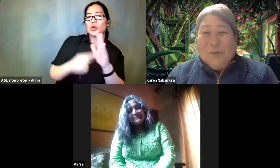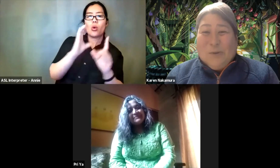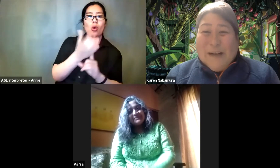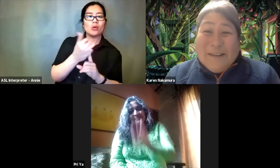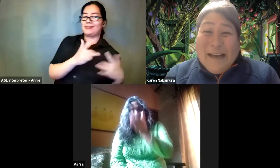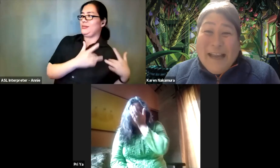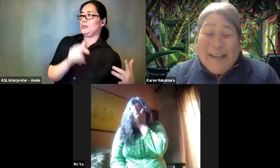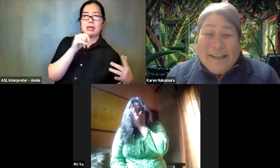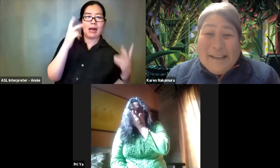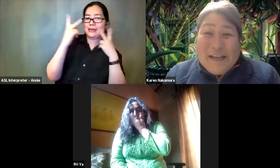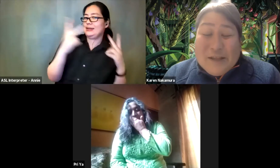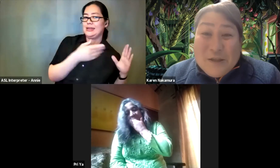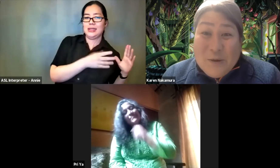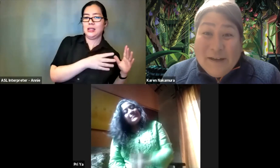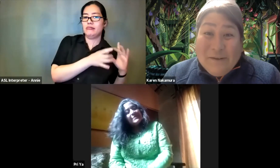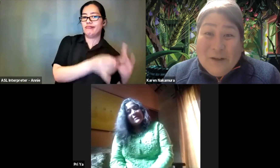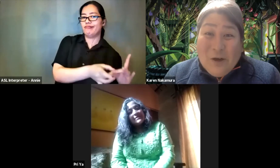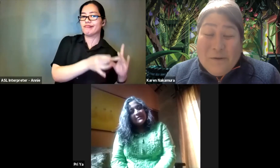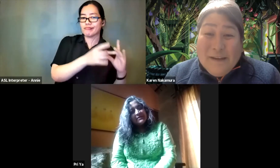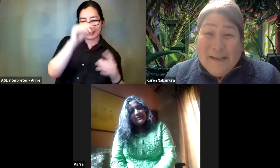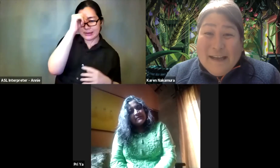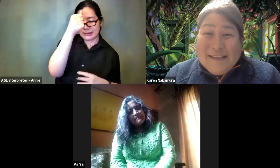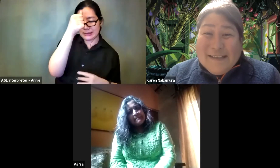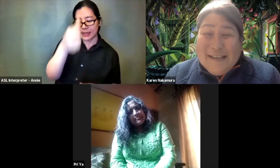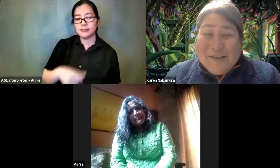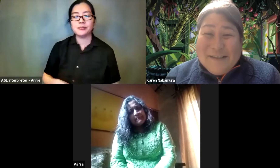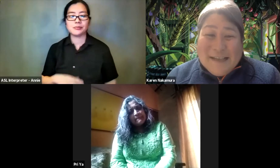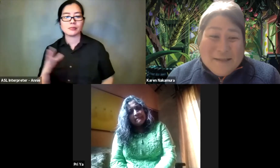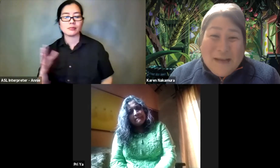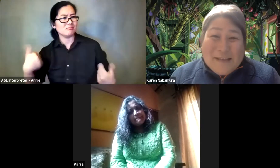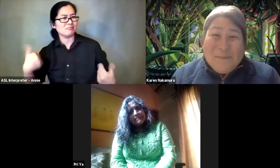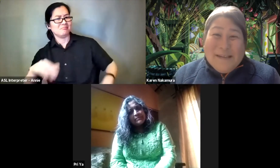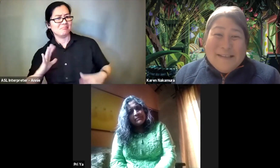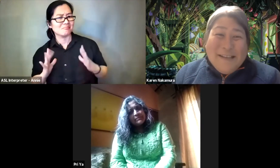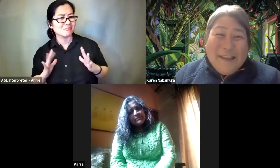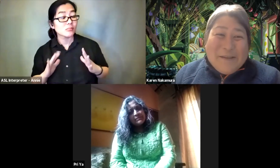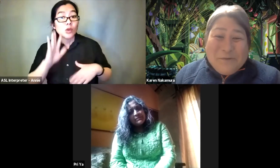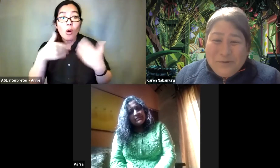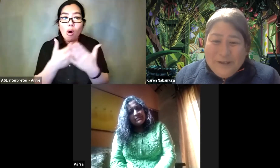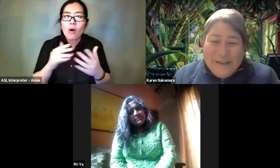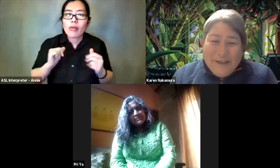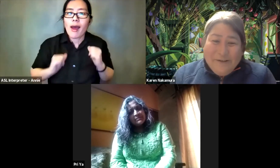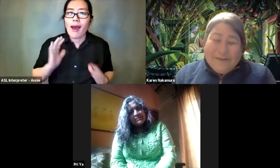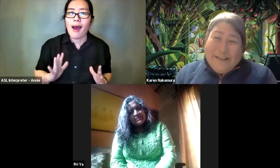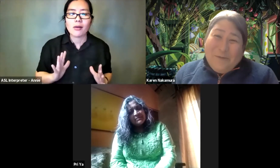Karen Nakamura: Wow and so are all the actors and actresses especially the really, really